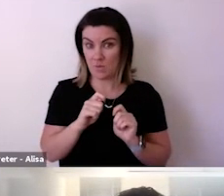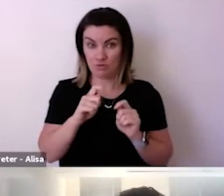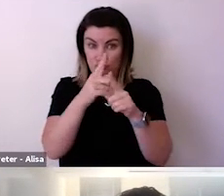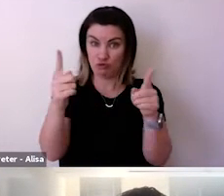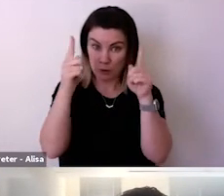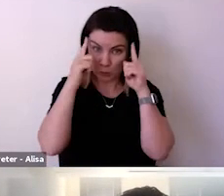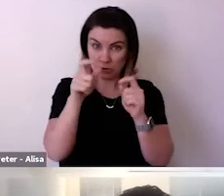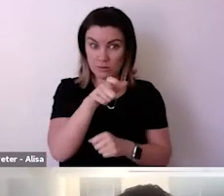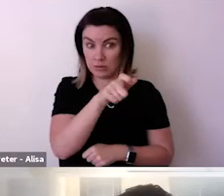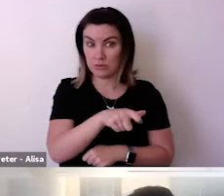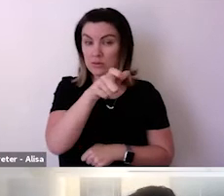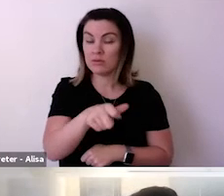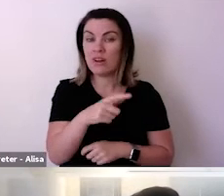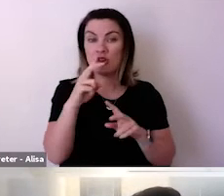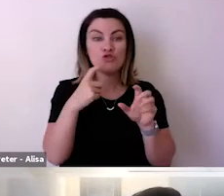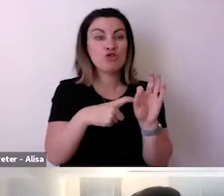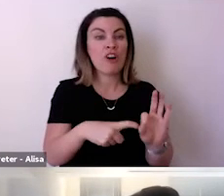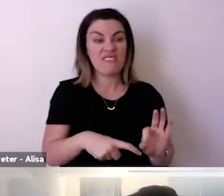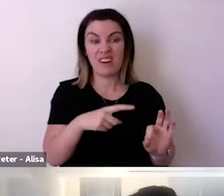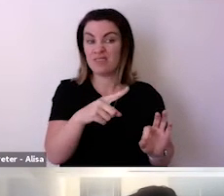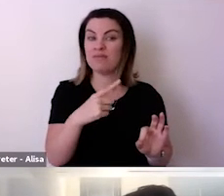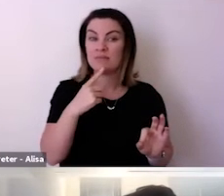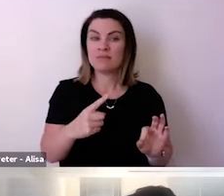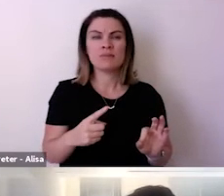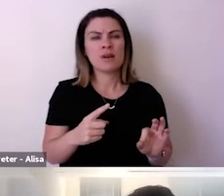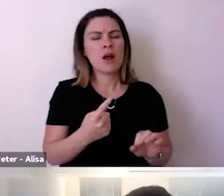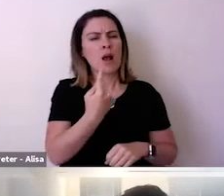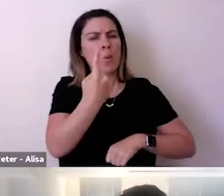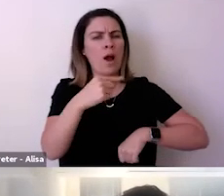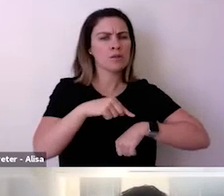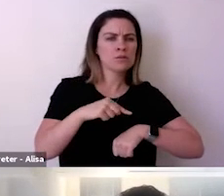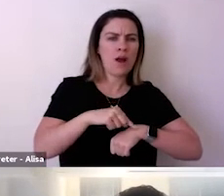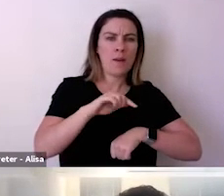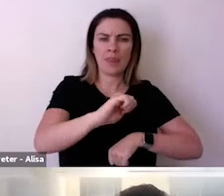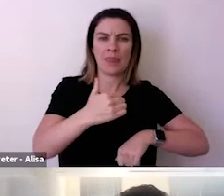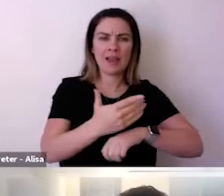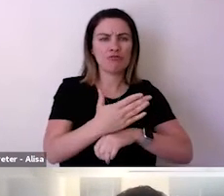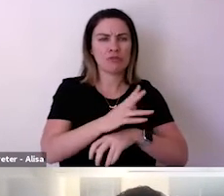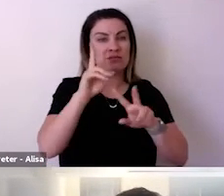indicated that at some point in their careers they held an occupation that is a classified as creative ,